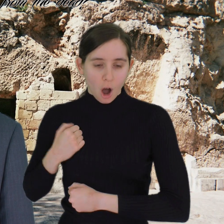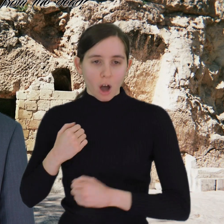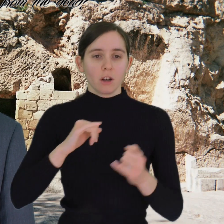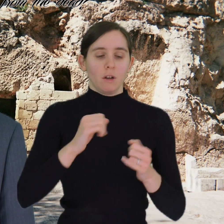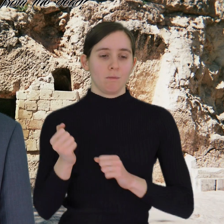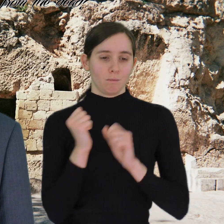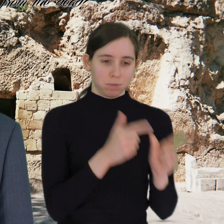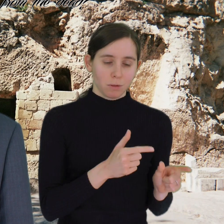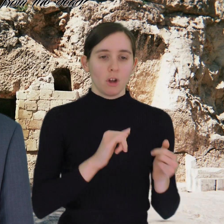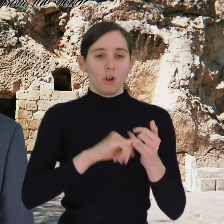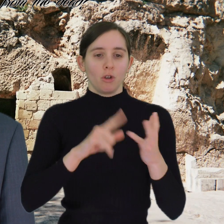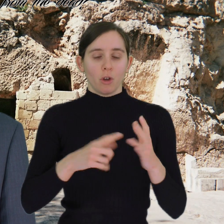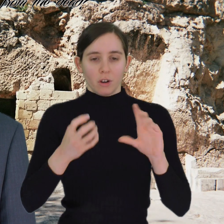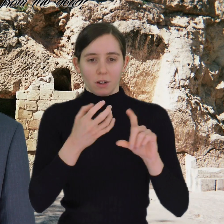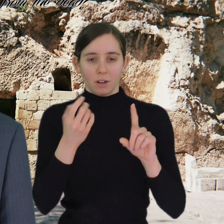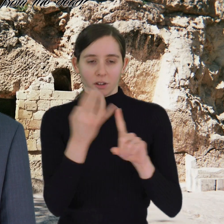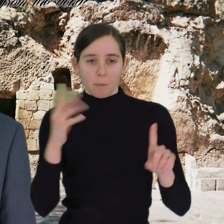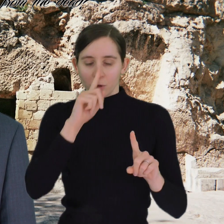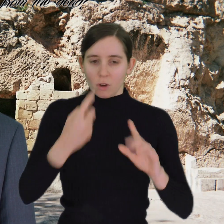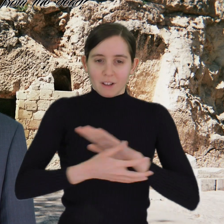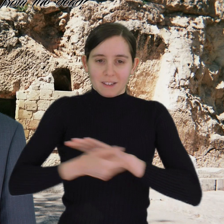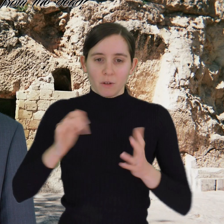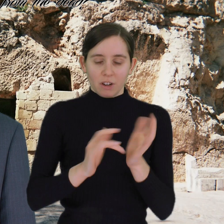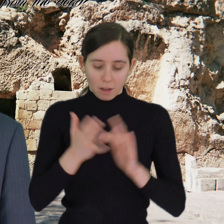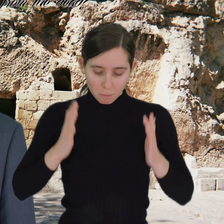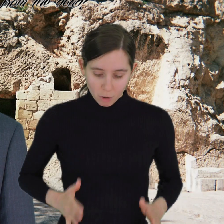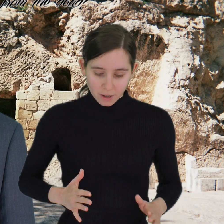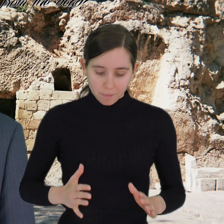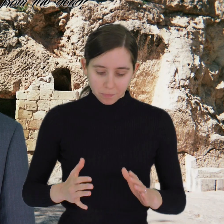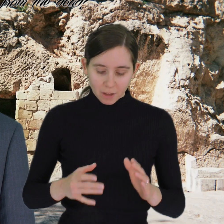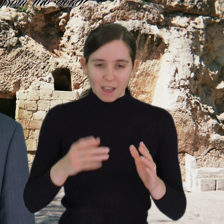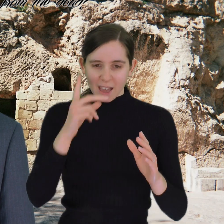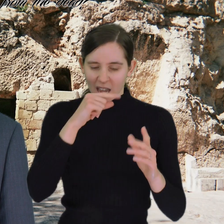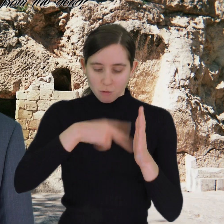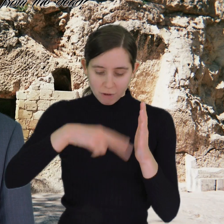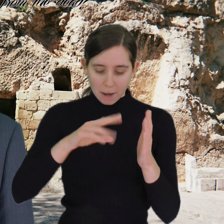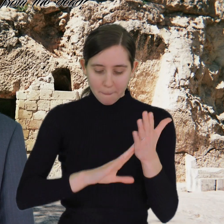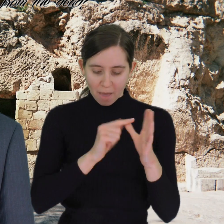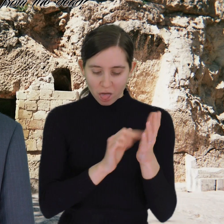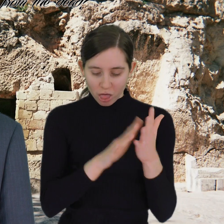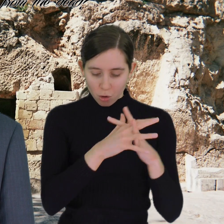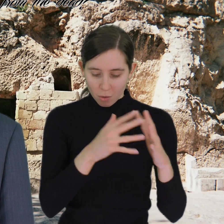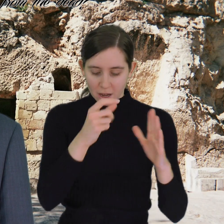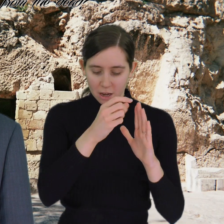You can read about this in Matthew 27:62-66.